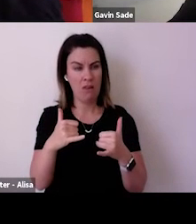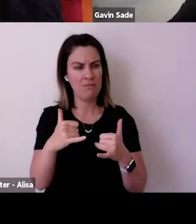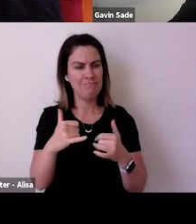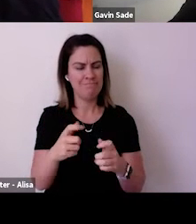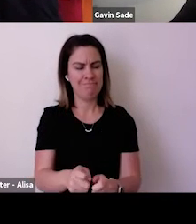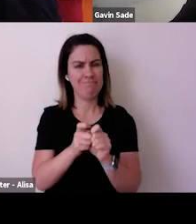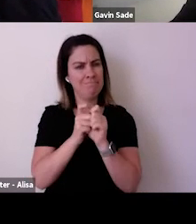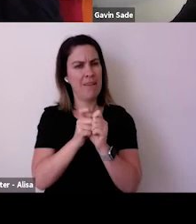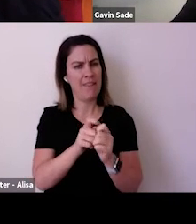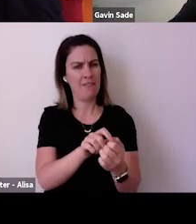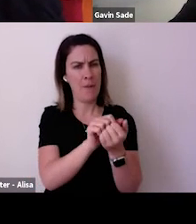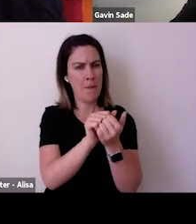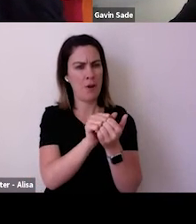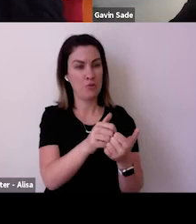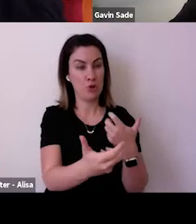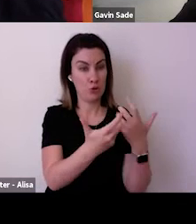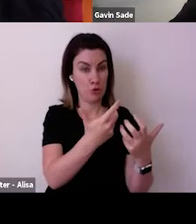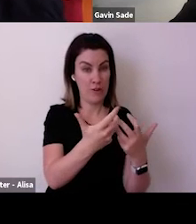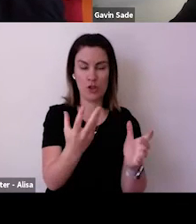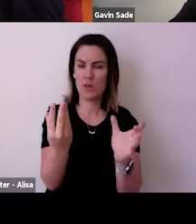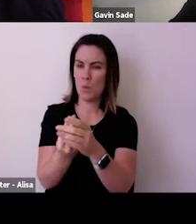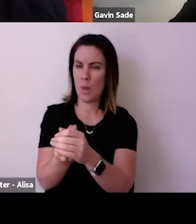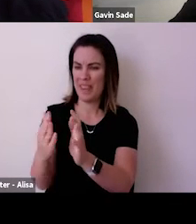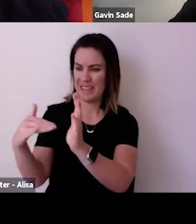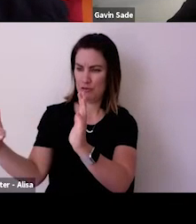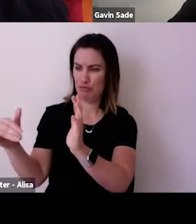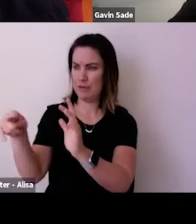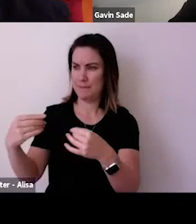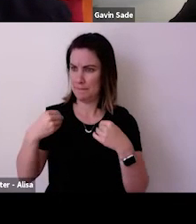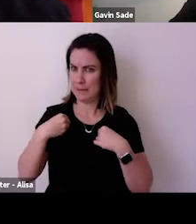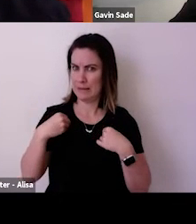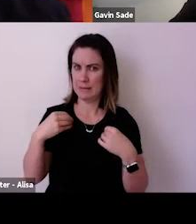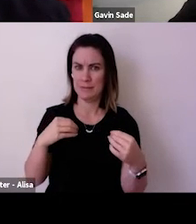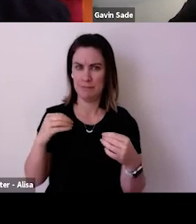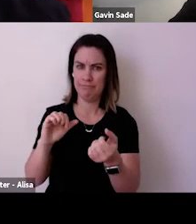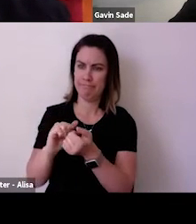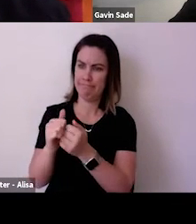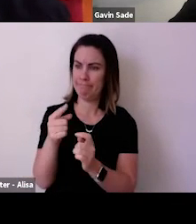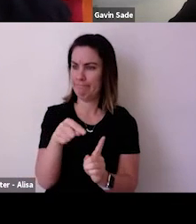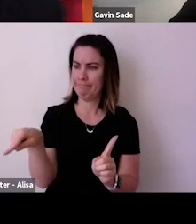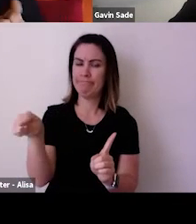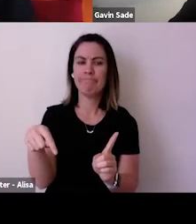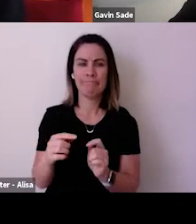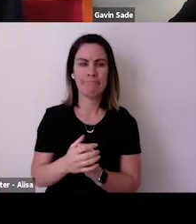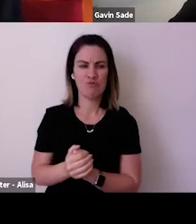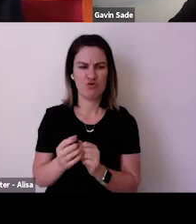between university and industry and produced really strong external advocates for the program to real